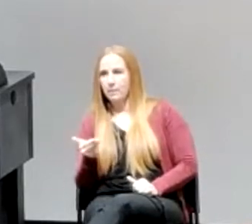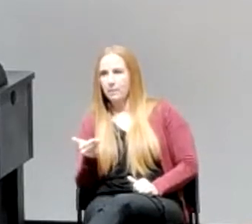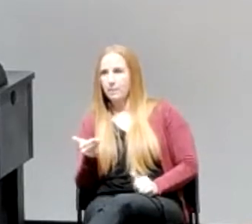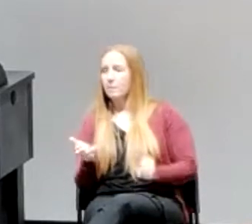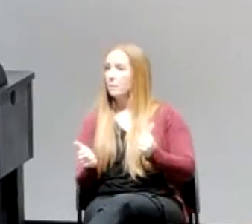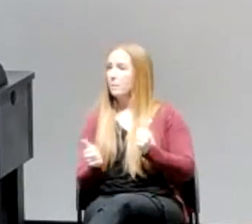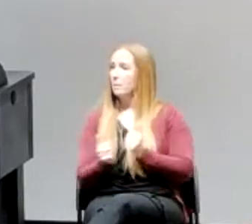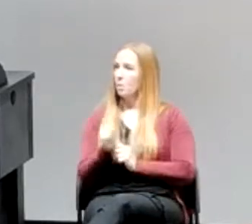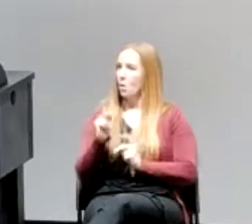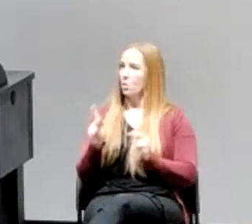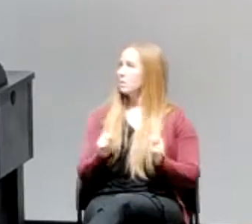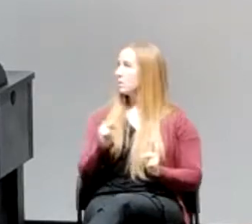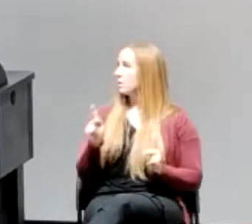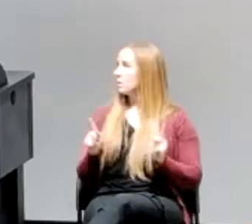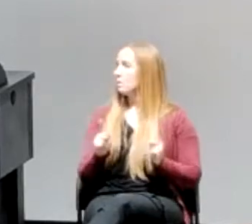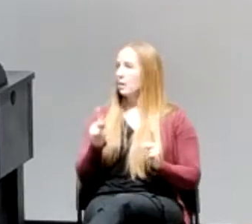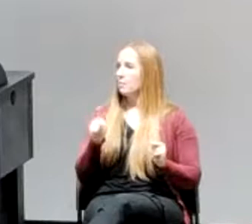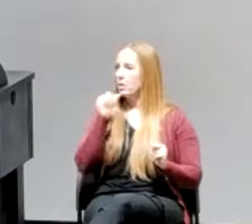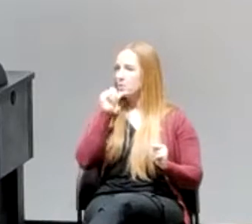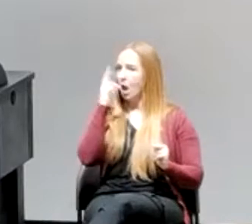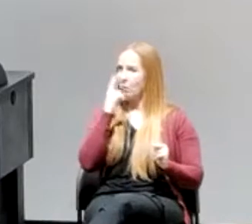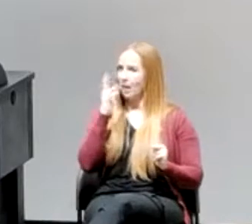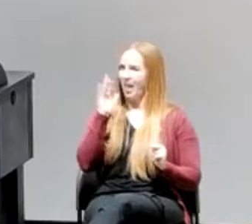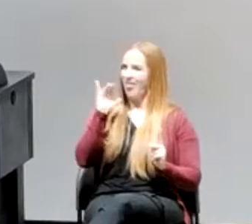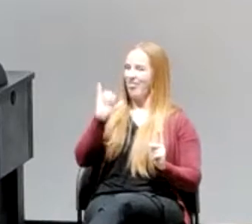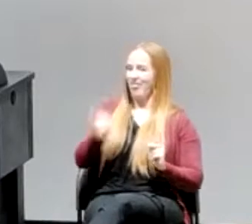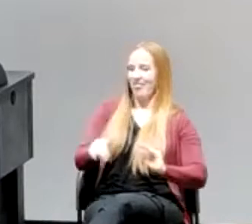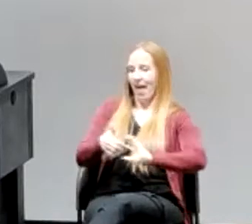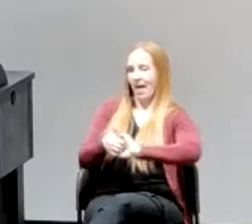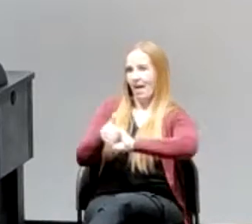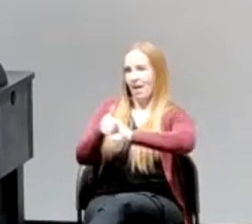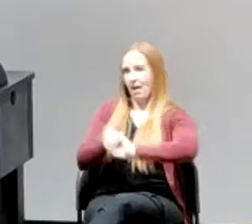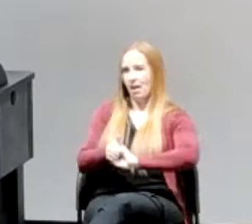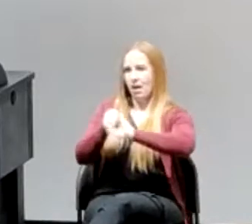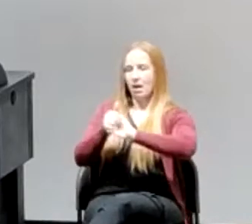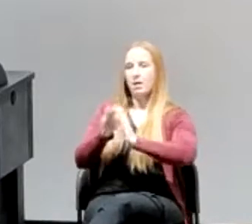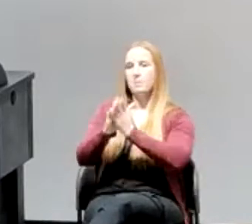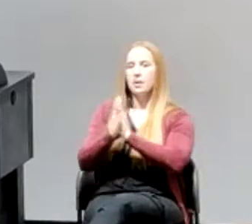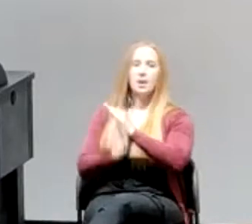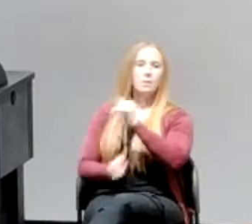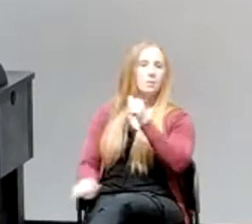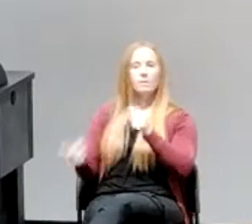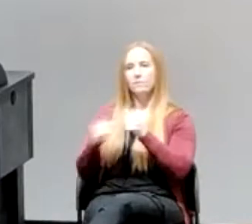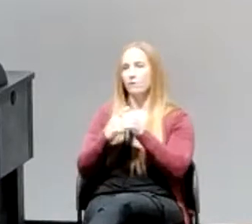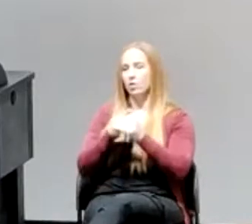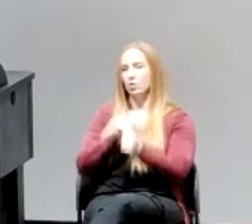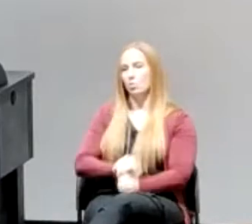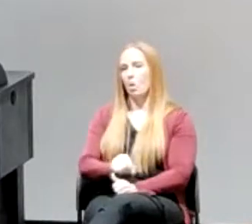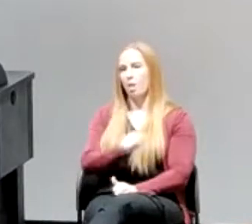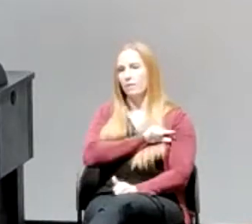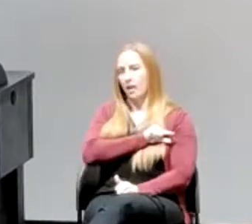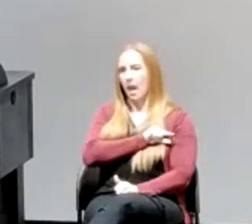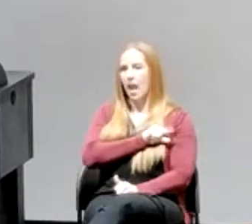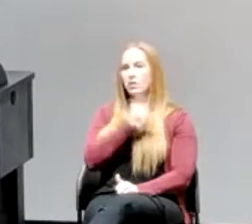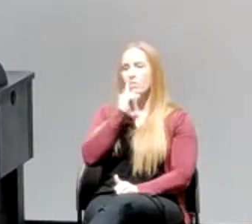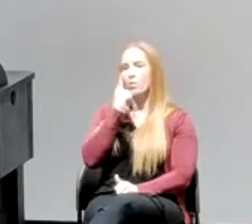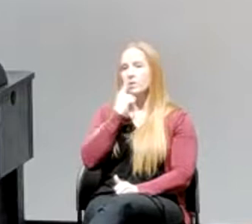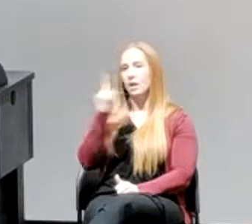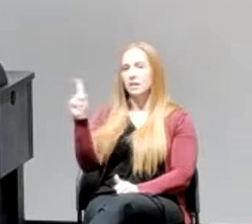Mirage to apply for a job at Belagio, the first person you encountered was a person that stuck out their hand and